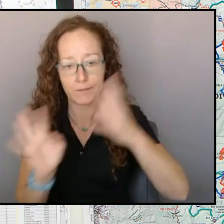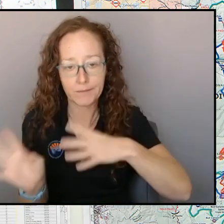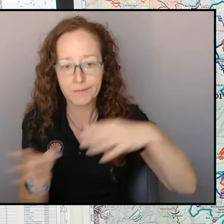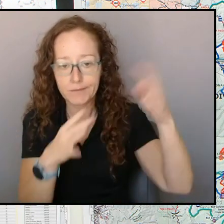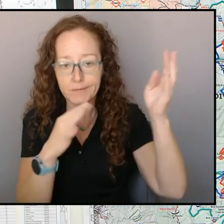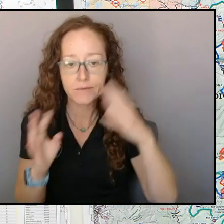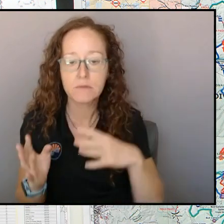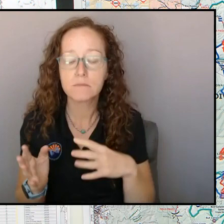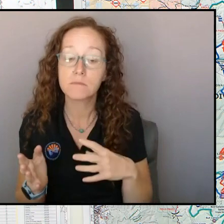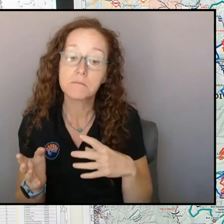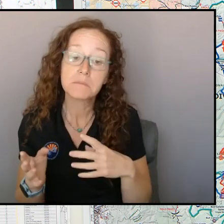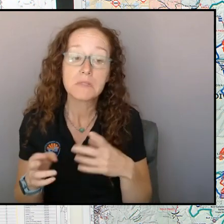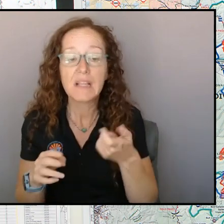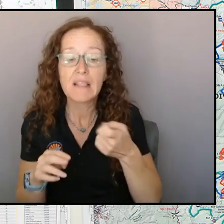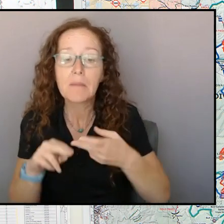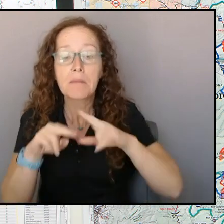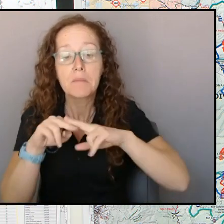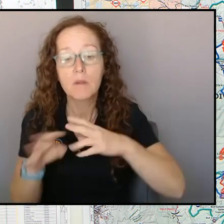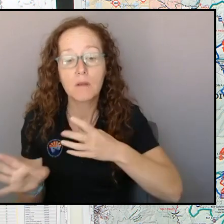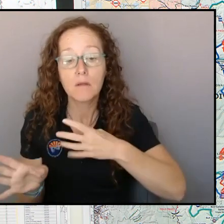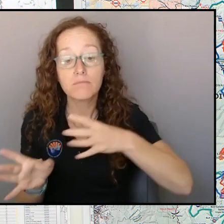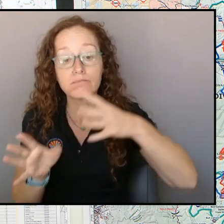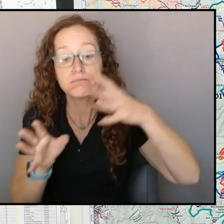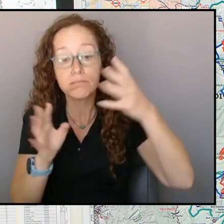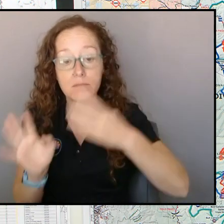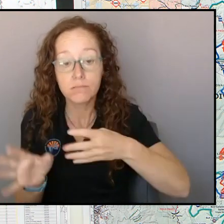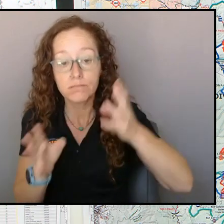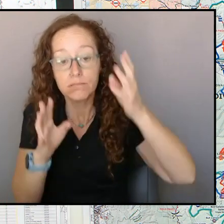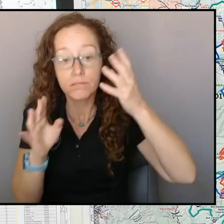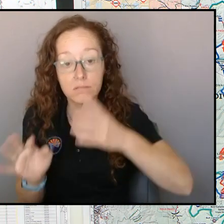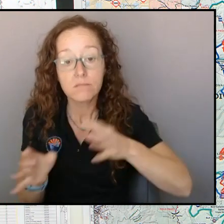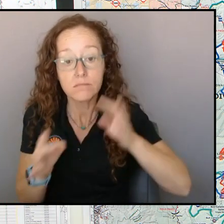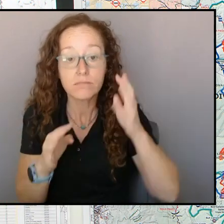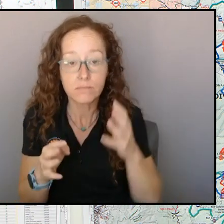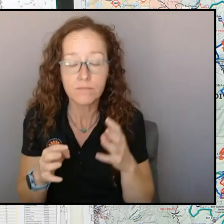windy. Expecting things to be in that 15 to 20 mile an hour